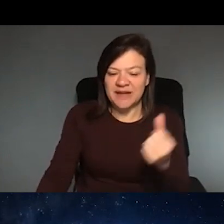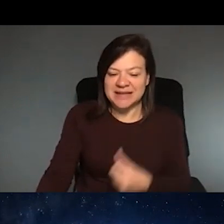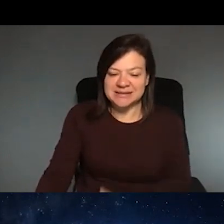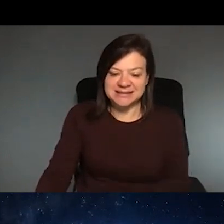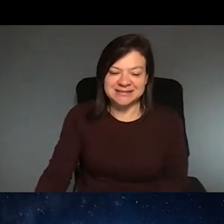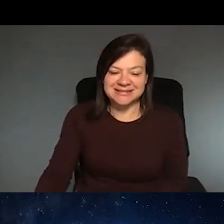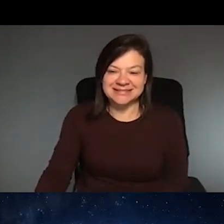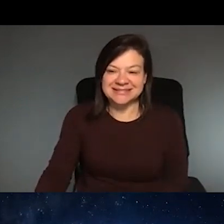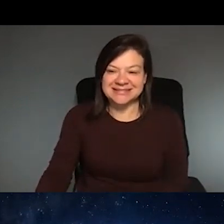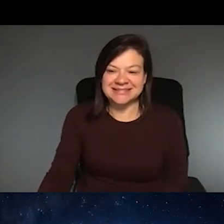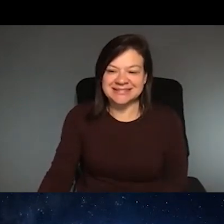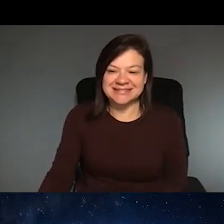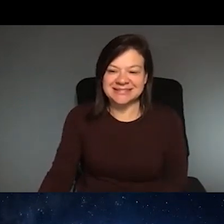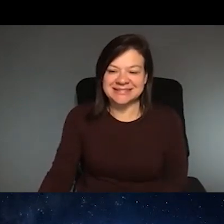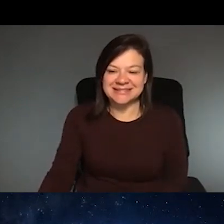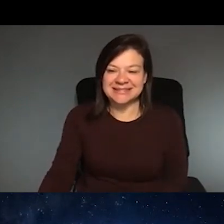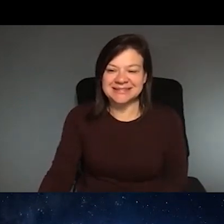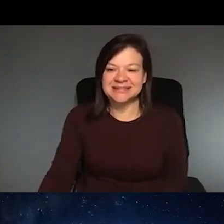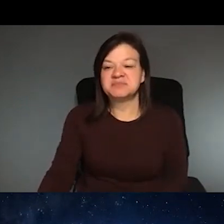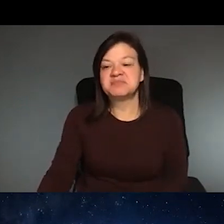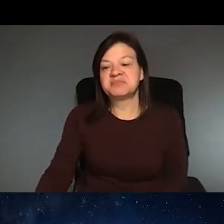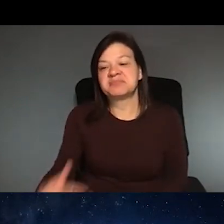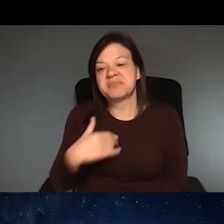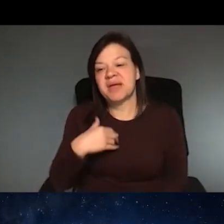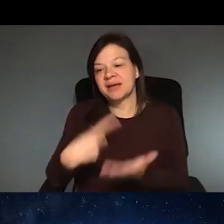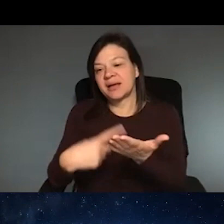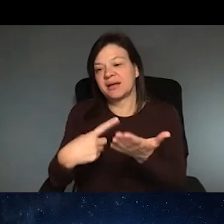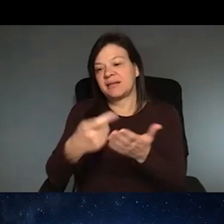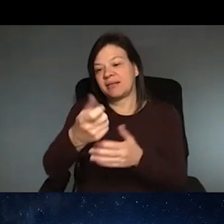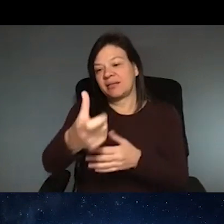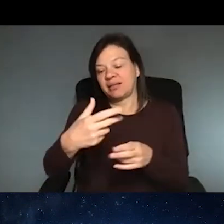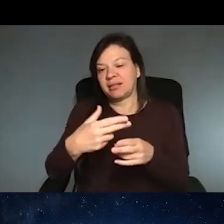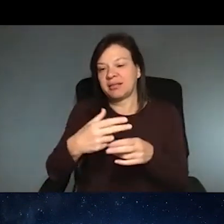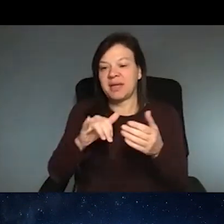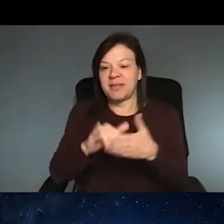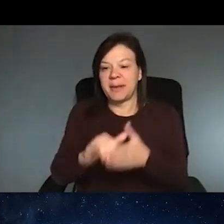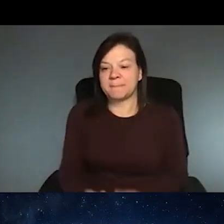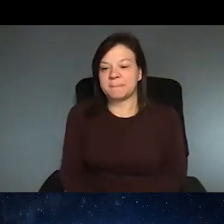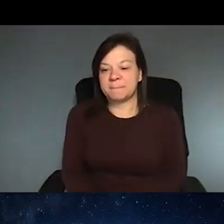I CAN TALK ABOUT THIS A LITTLE BIT.